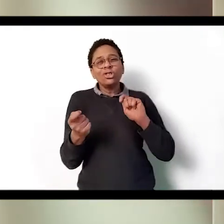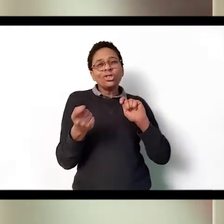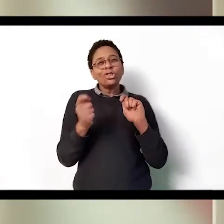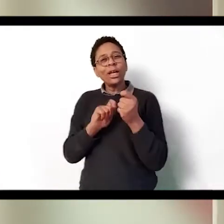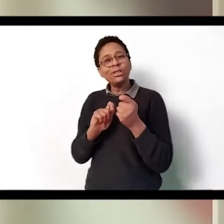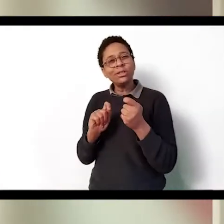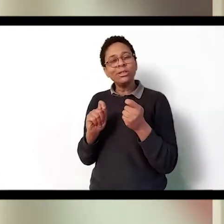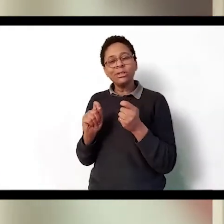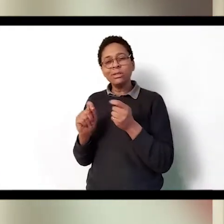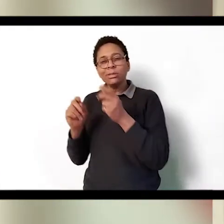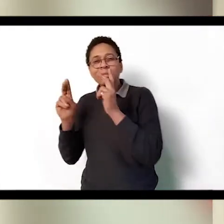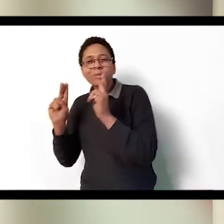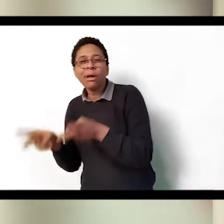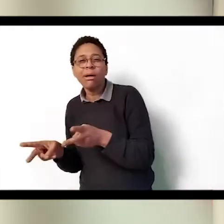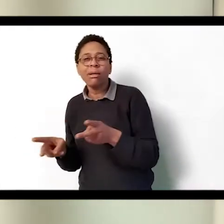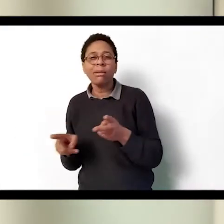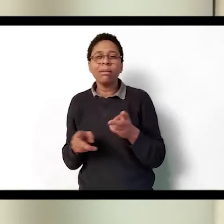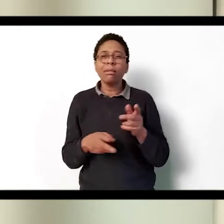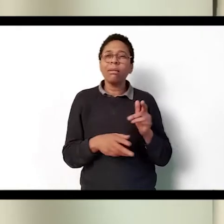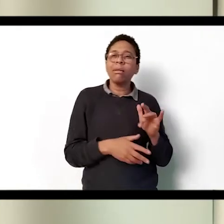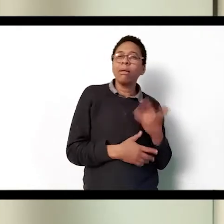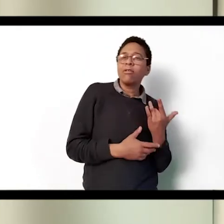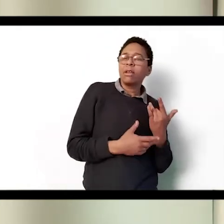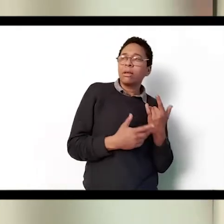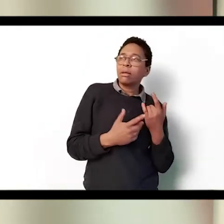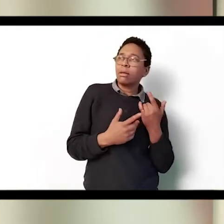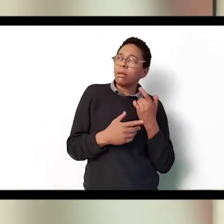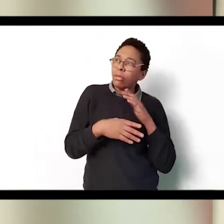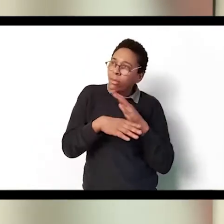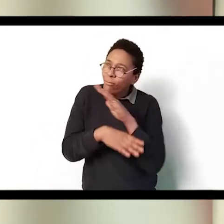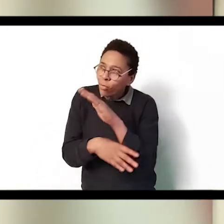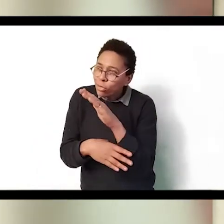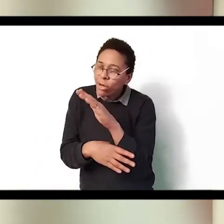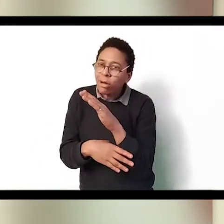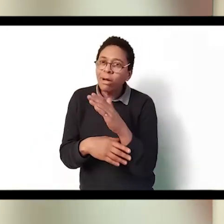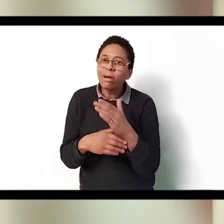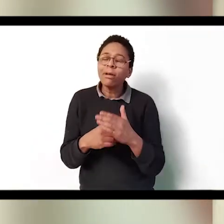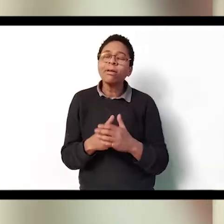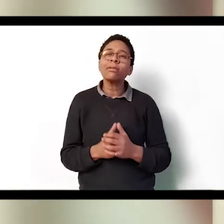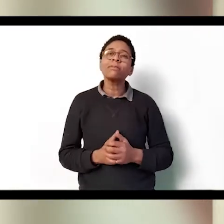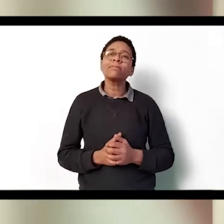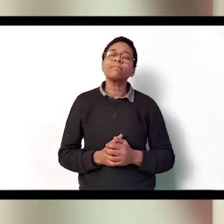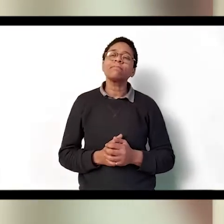Dying and living for the future.